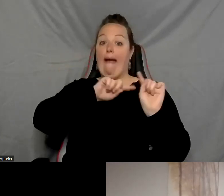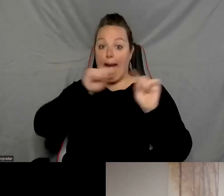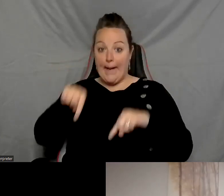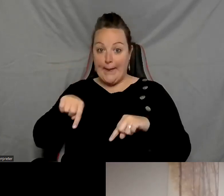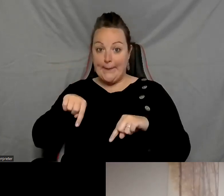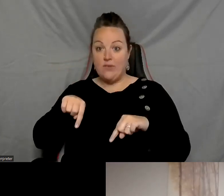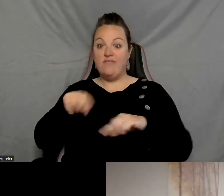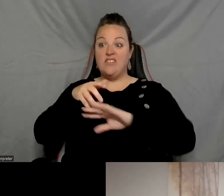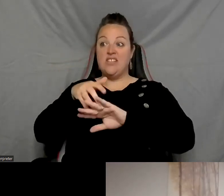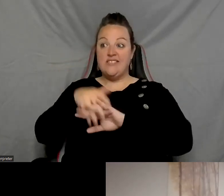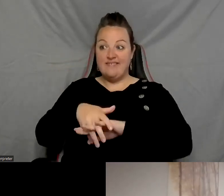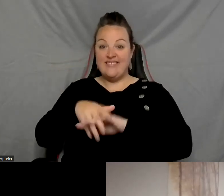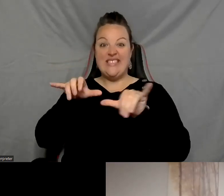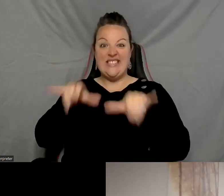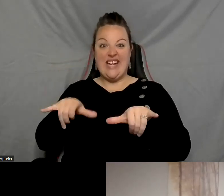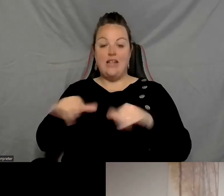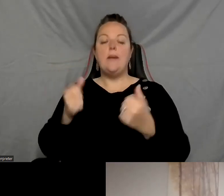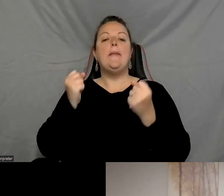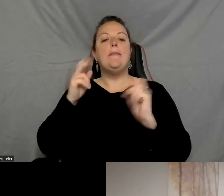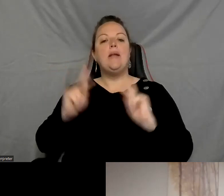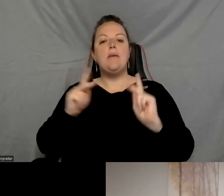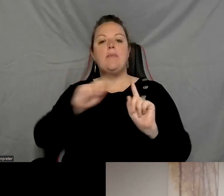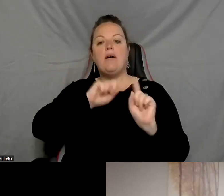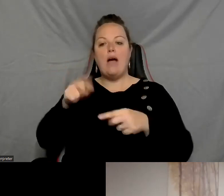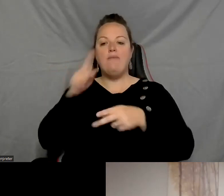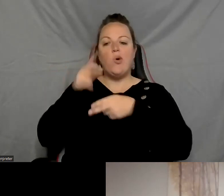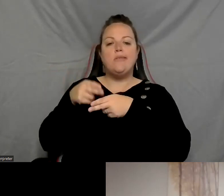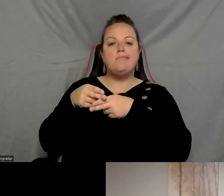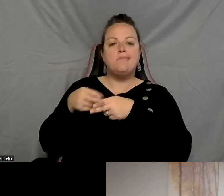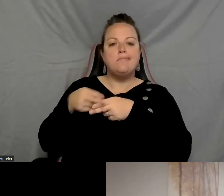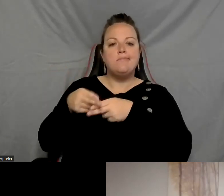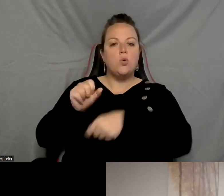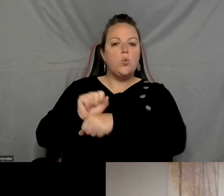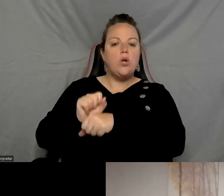travelers do, but oftentimes they'll come to meet short term or medium term need to